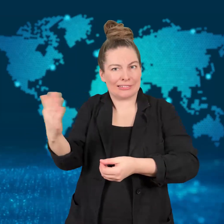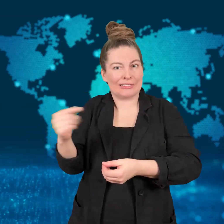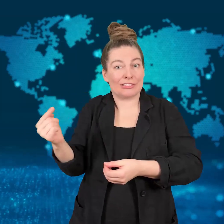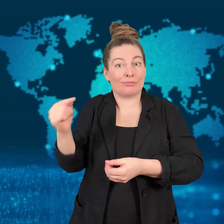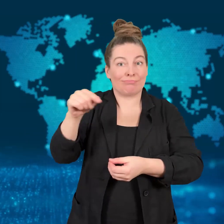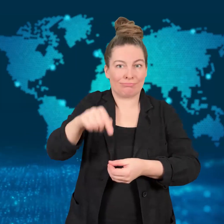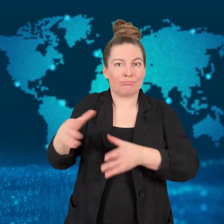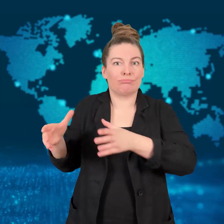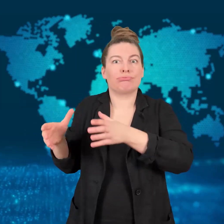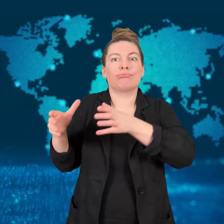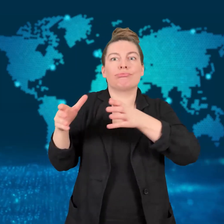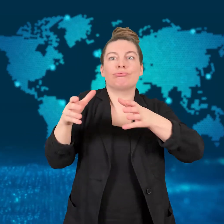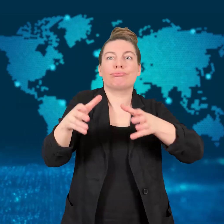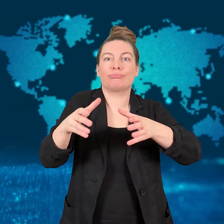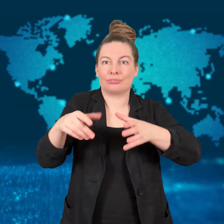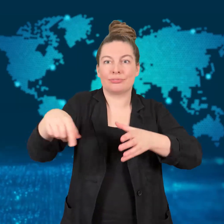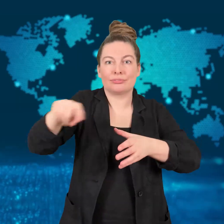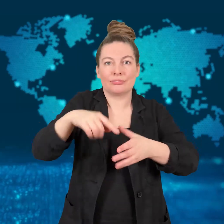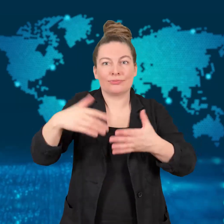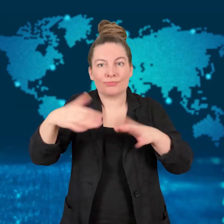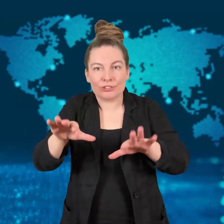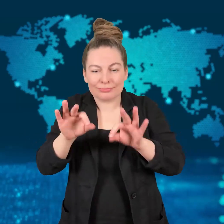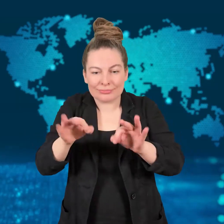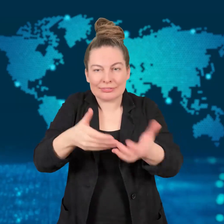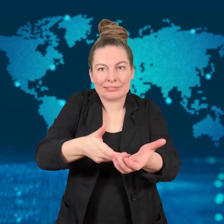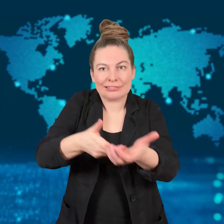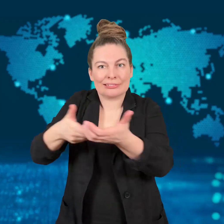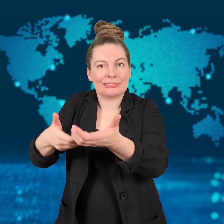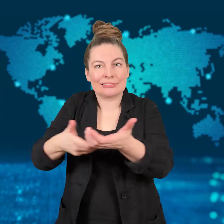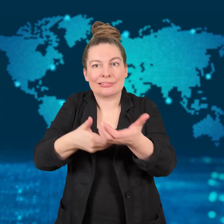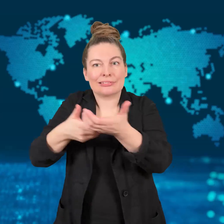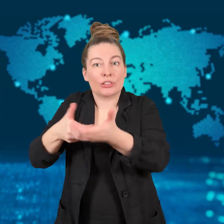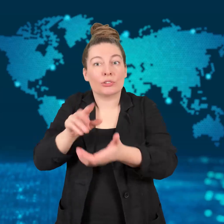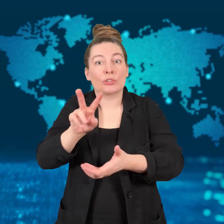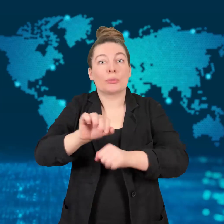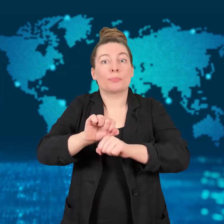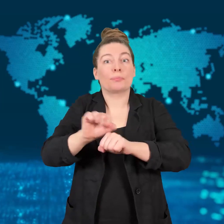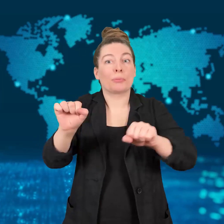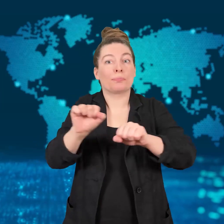The local parish council was advised to